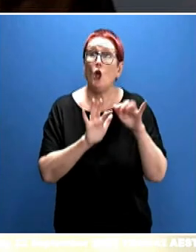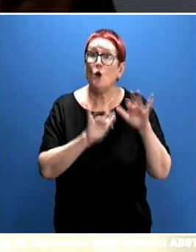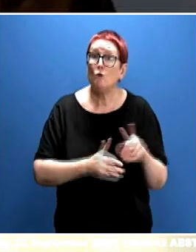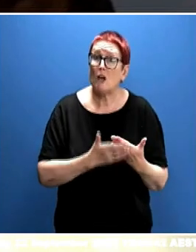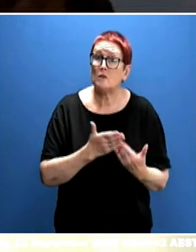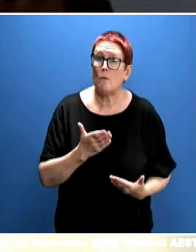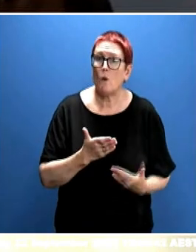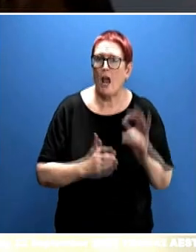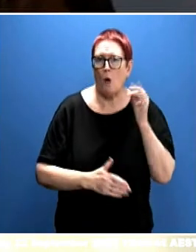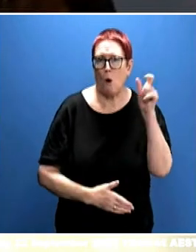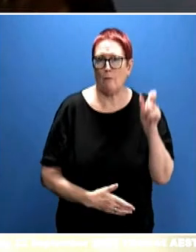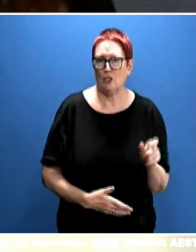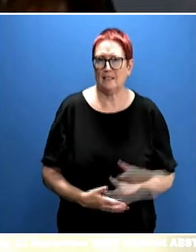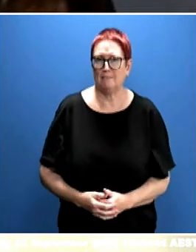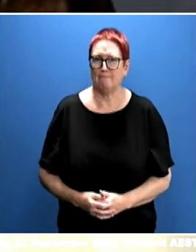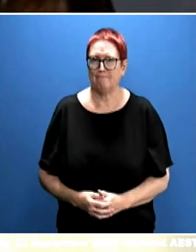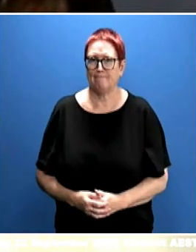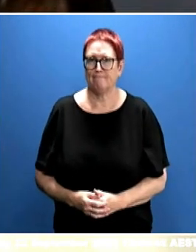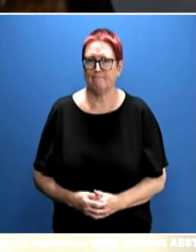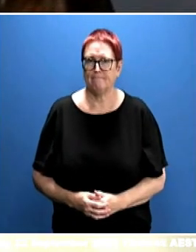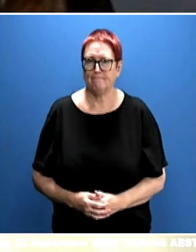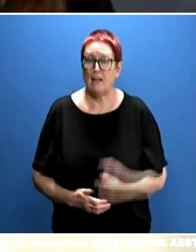best, and all those sort of things, who's never had a relationship with the